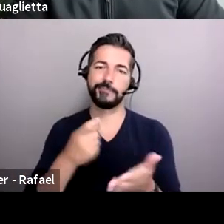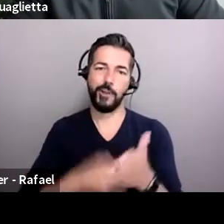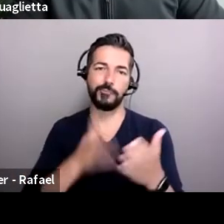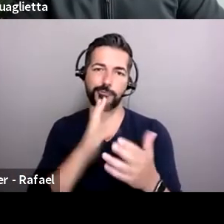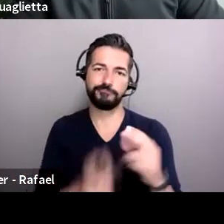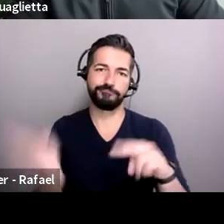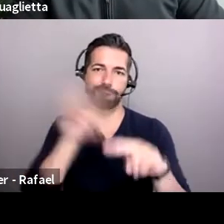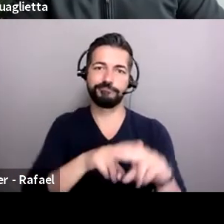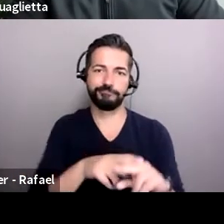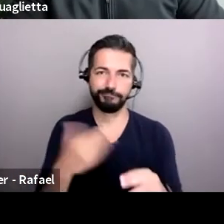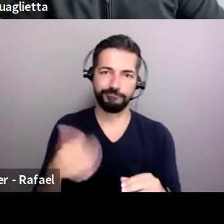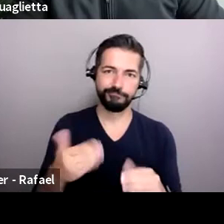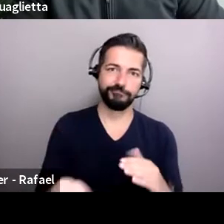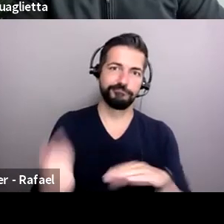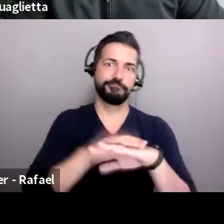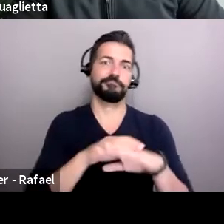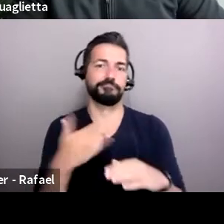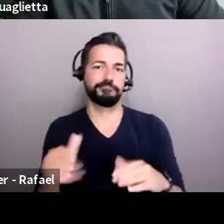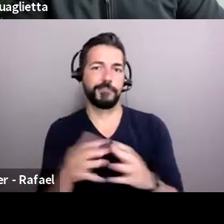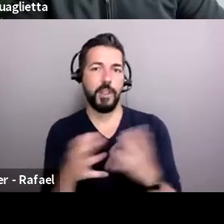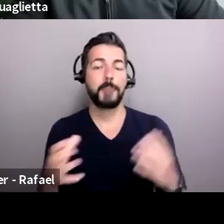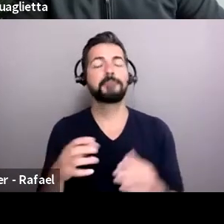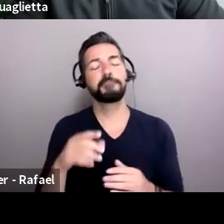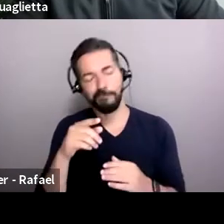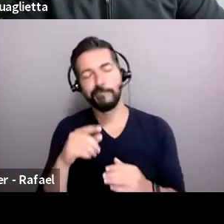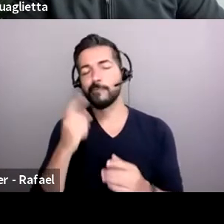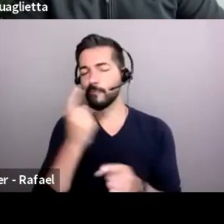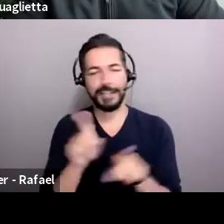And looking at the data just as everyone else to set, I think,